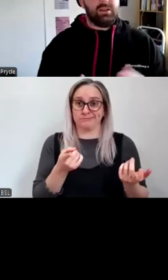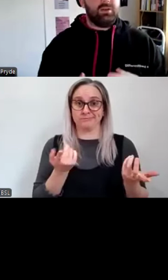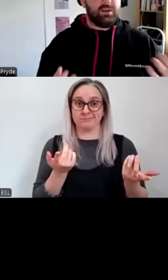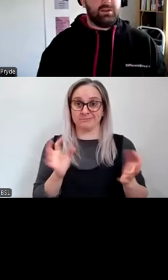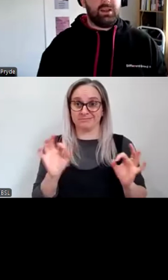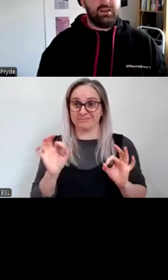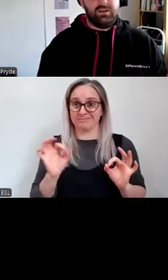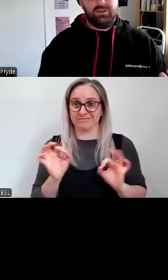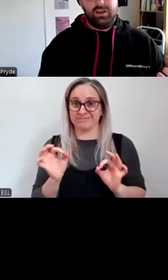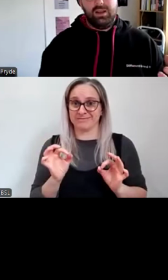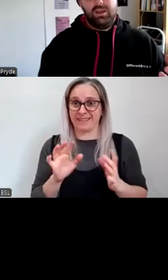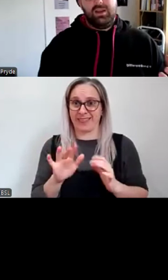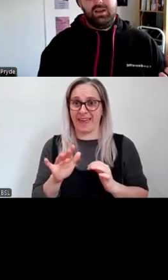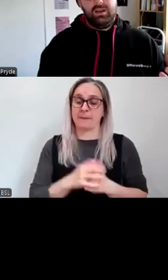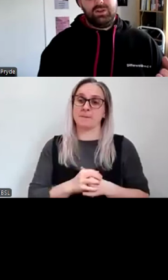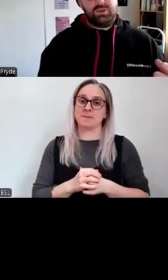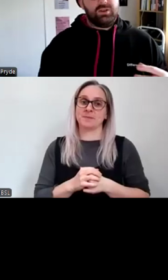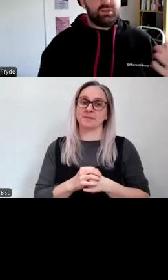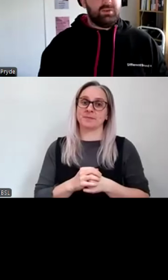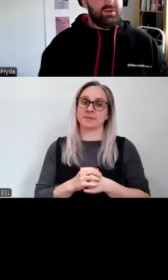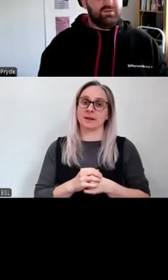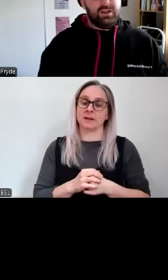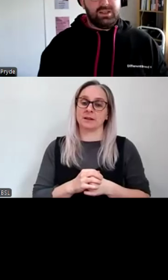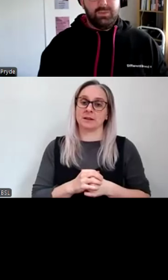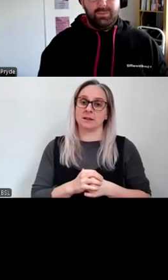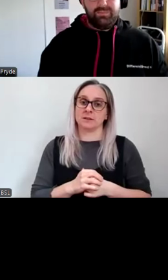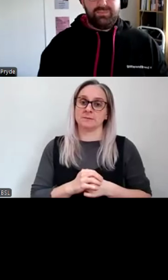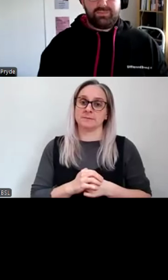the main content tag here, which will also be quite bad for SEO.